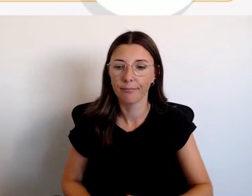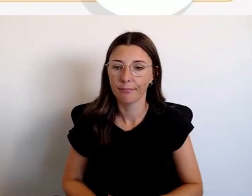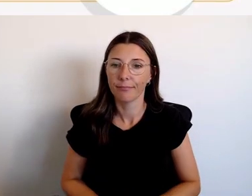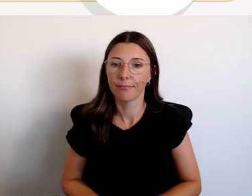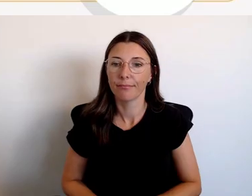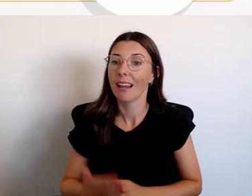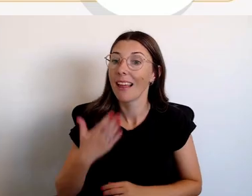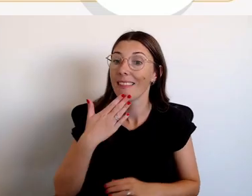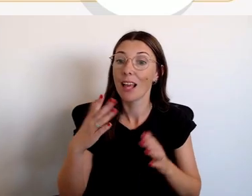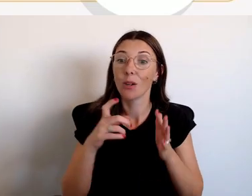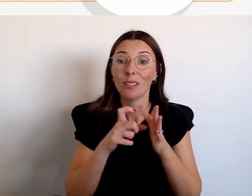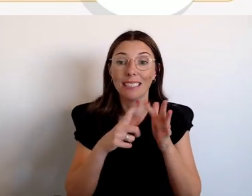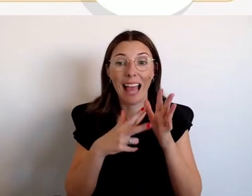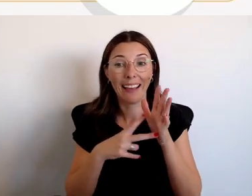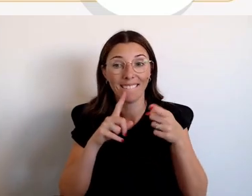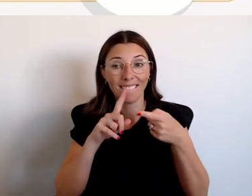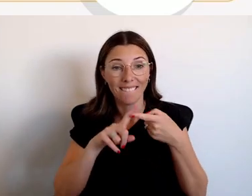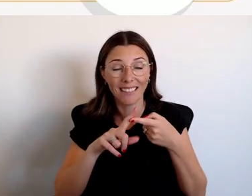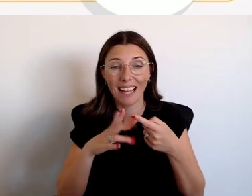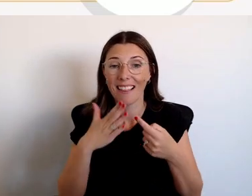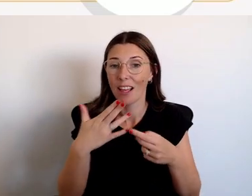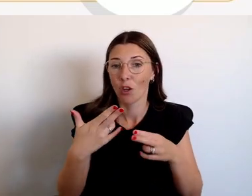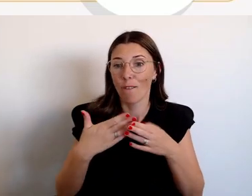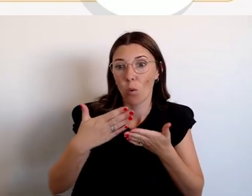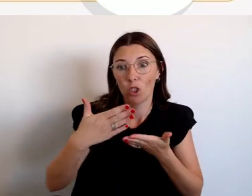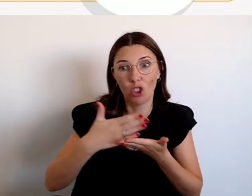Thanks, Dave, and thank you so much for